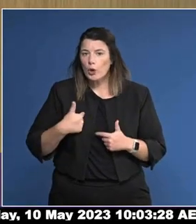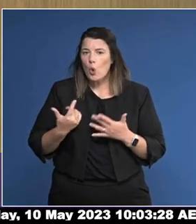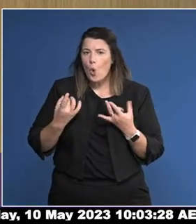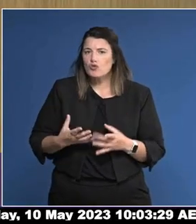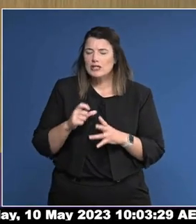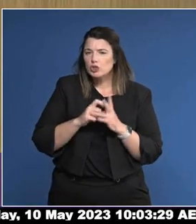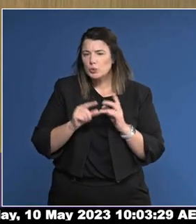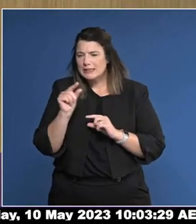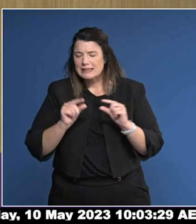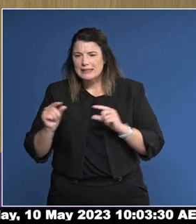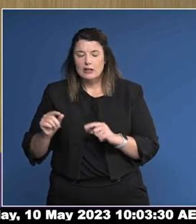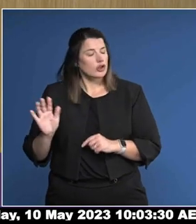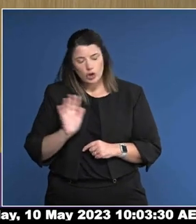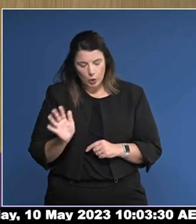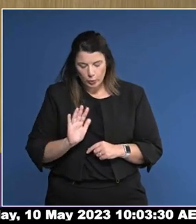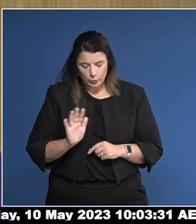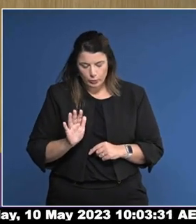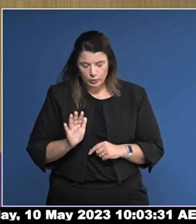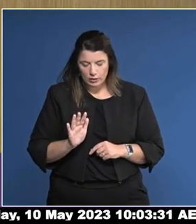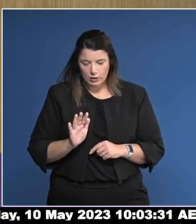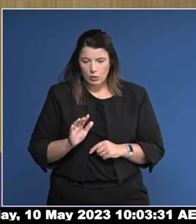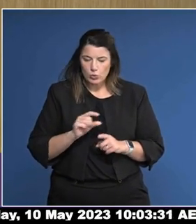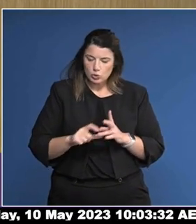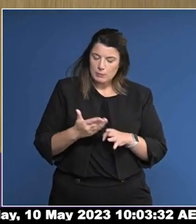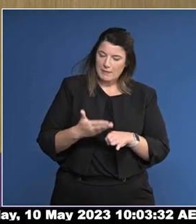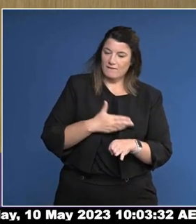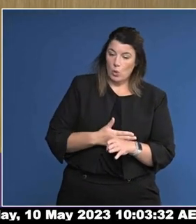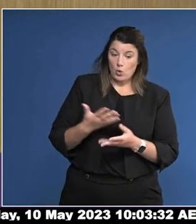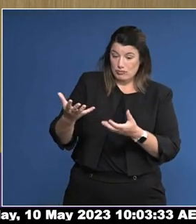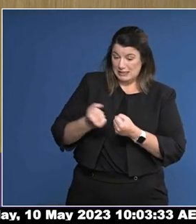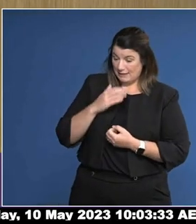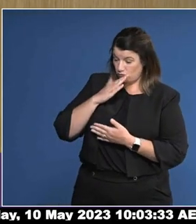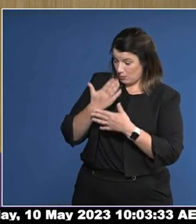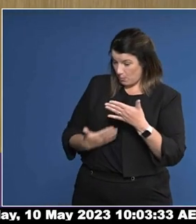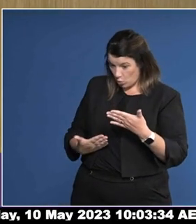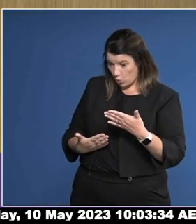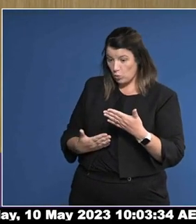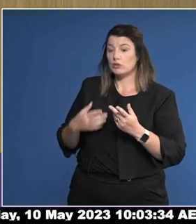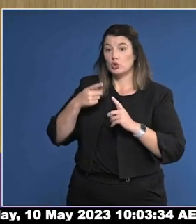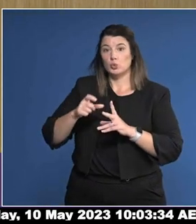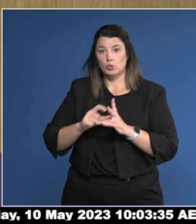I'm not asking what you were doing before but what action or what happened, if any, in response to the review report?